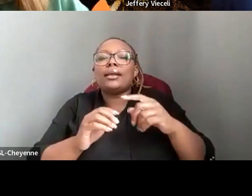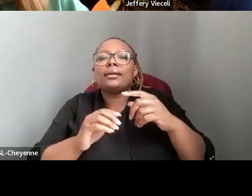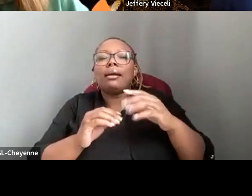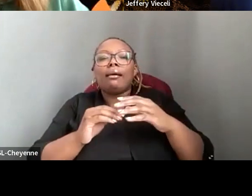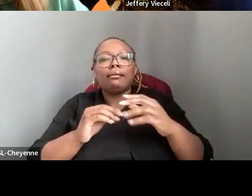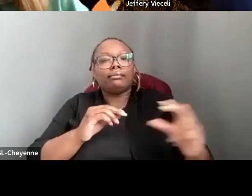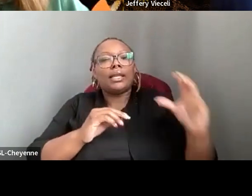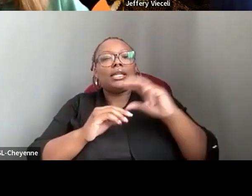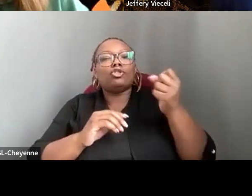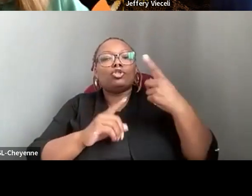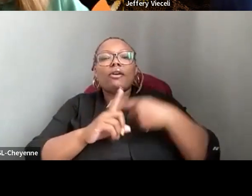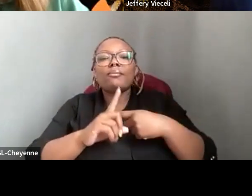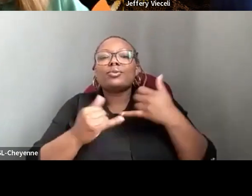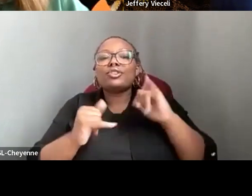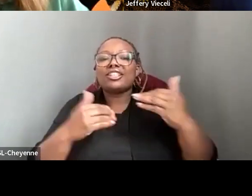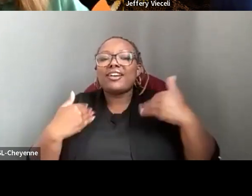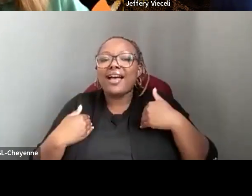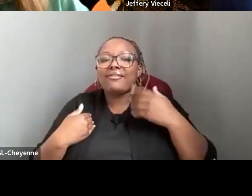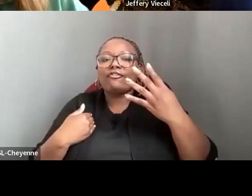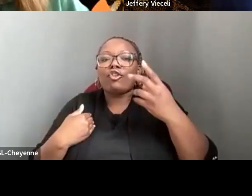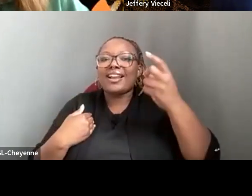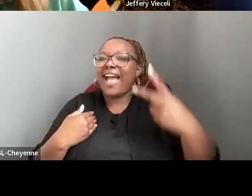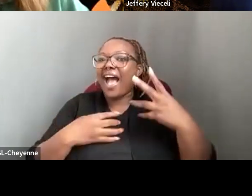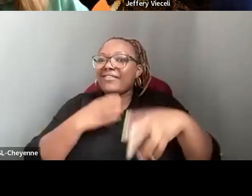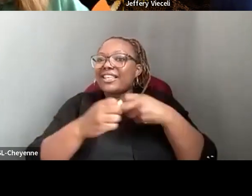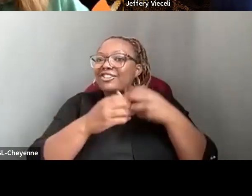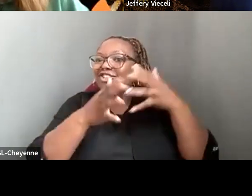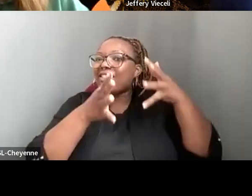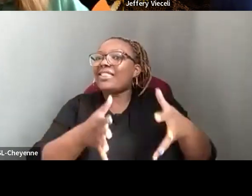when you still have four and a half years left on this project?